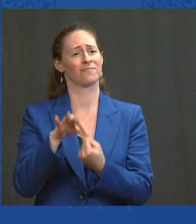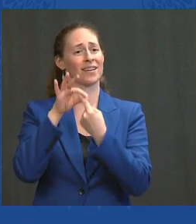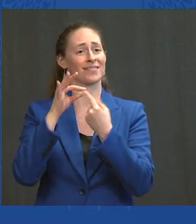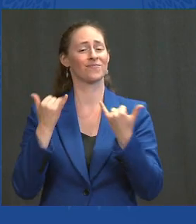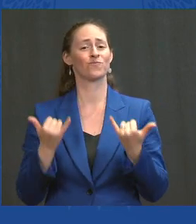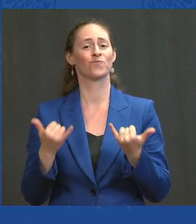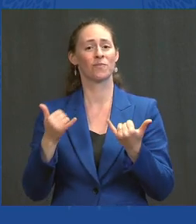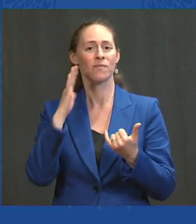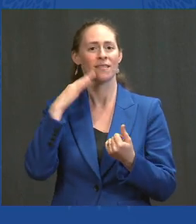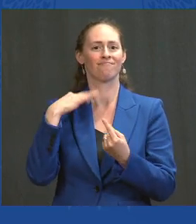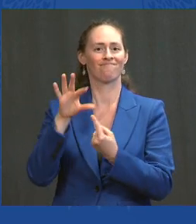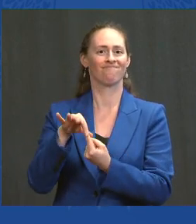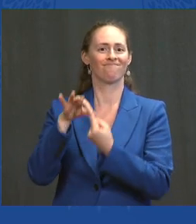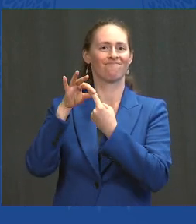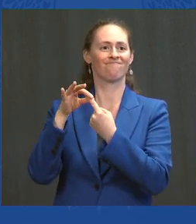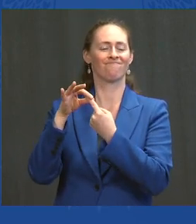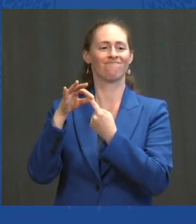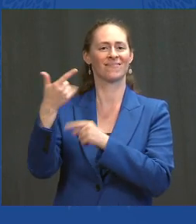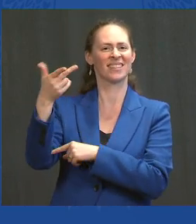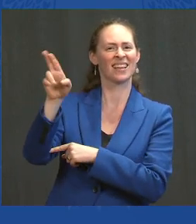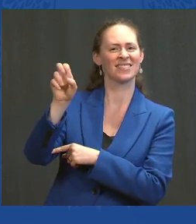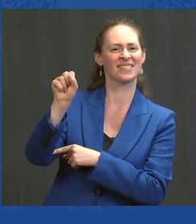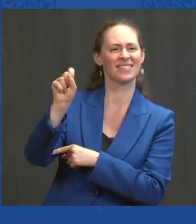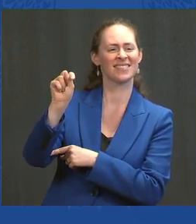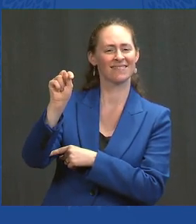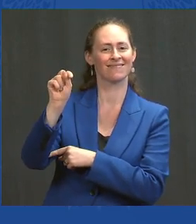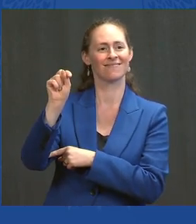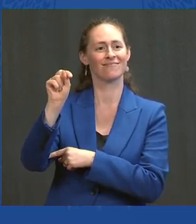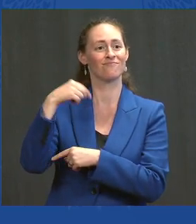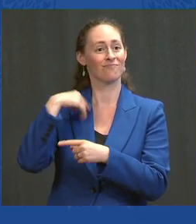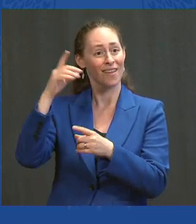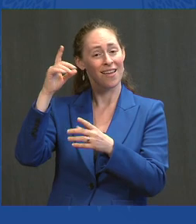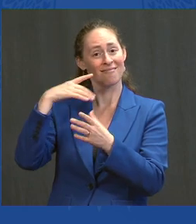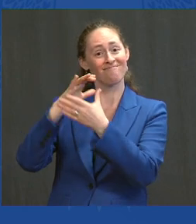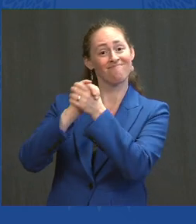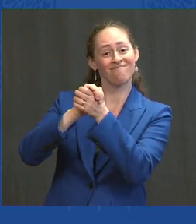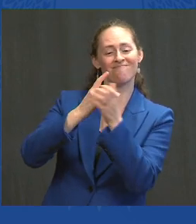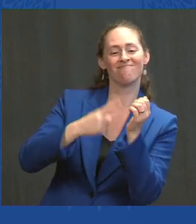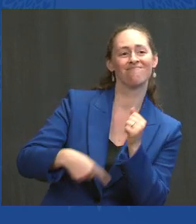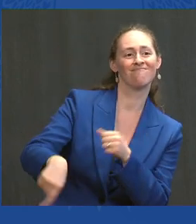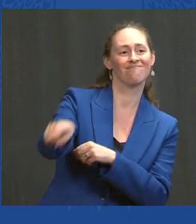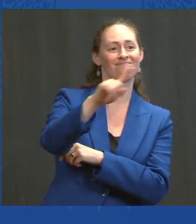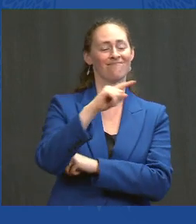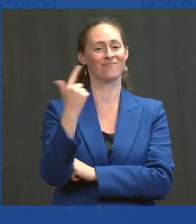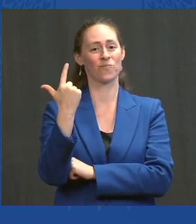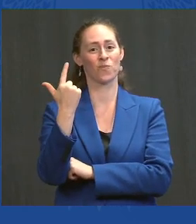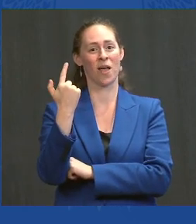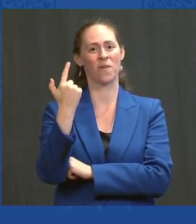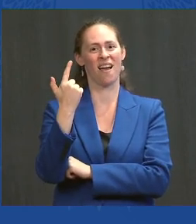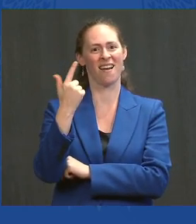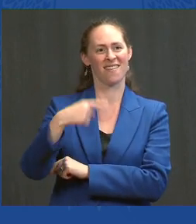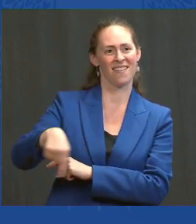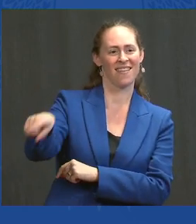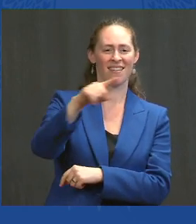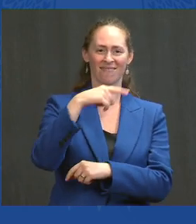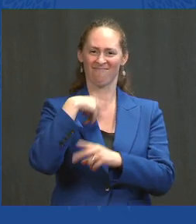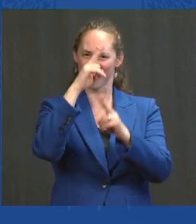It is my honor to congratulate the 21 of you for -- who earned the title of -- that our democracy, in every --